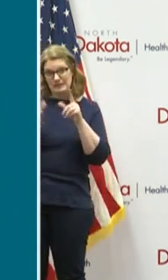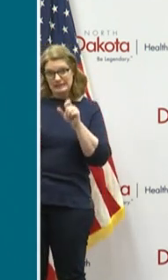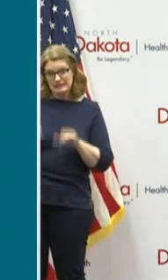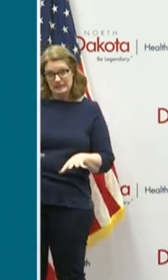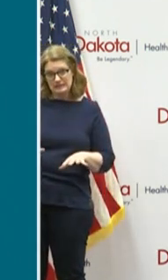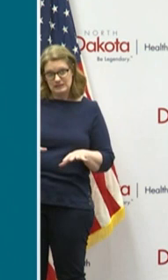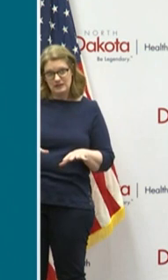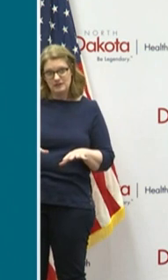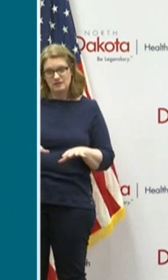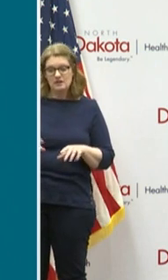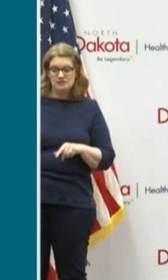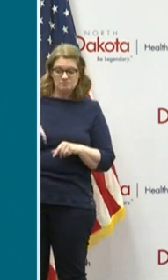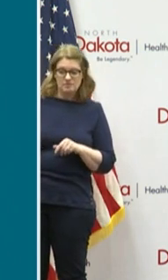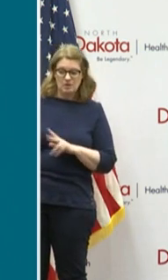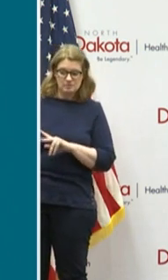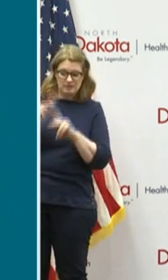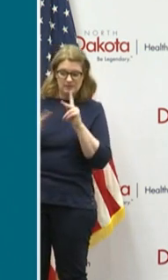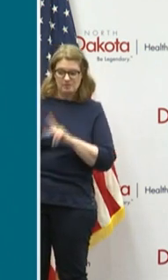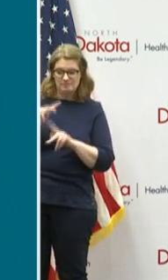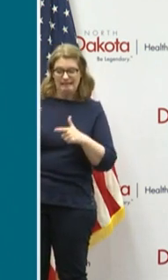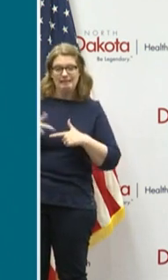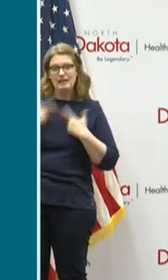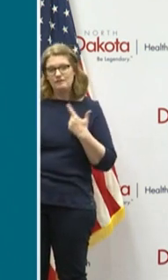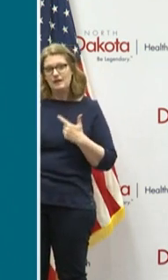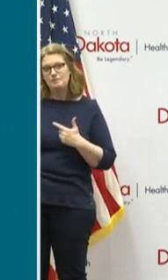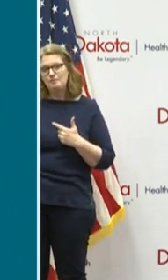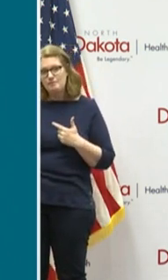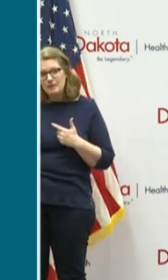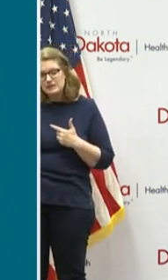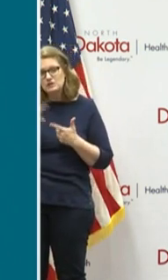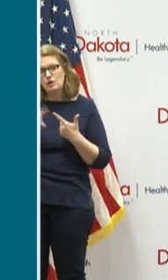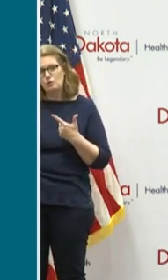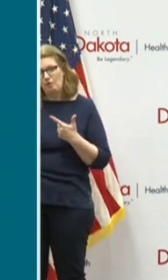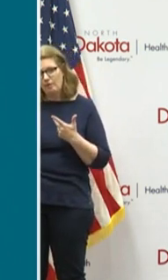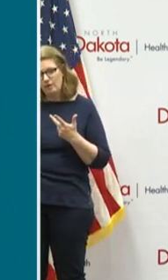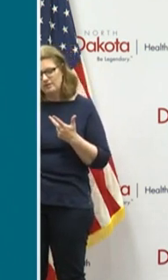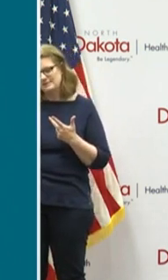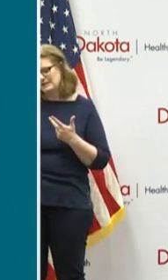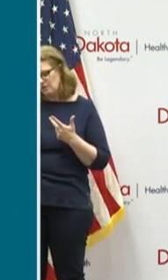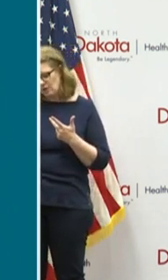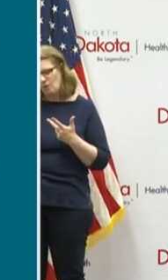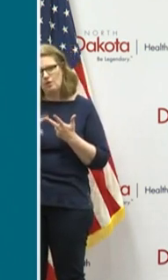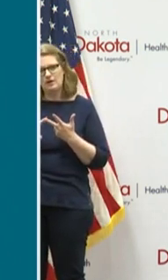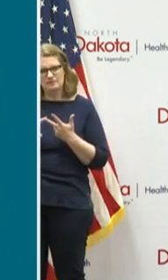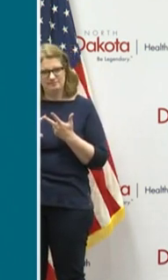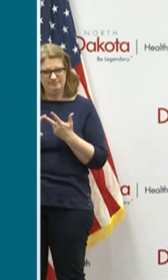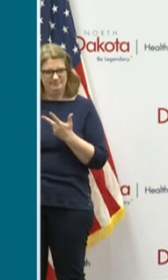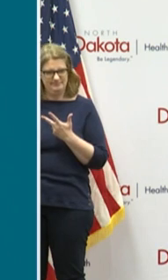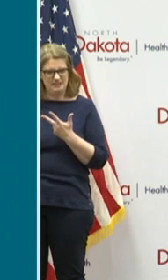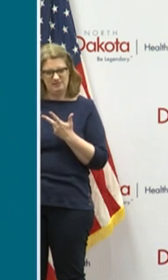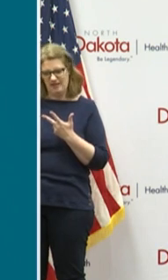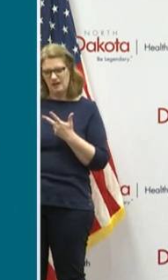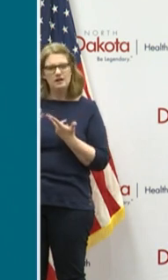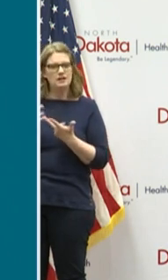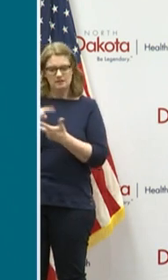90,000 TOTAL TESTS, 89,599 IN NORTH DAKOTA OF FACTS, BECAUSE THERE IS SOME TESTING DONE ON PEOPLE THAT ARE RESIDENTS OF